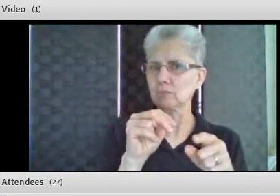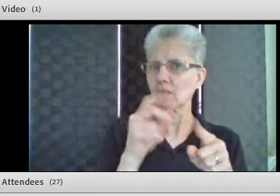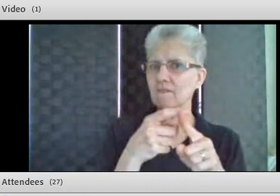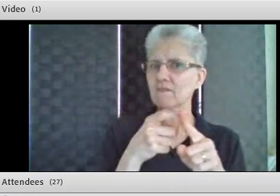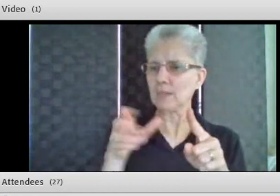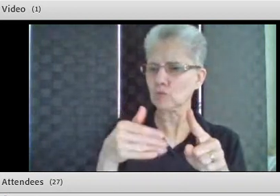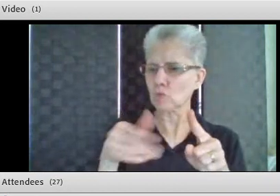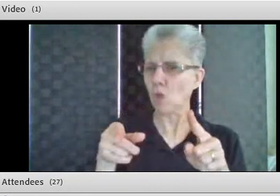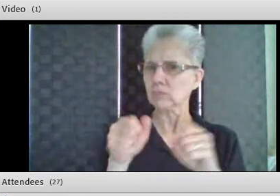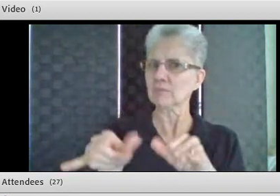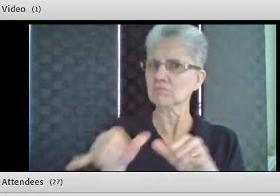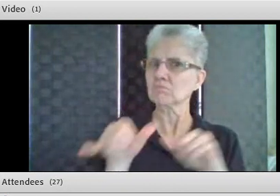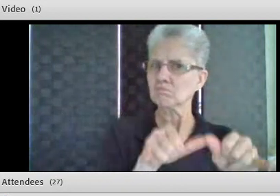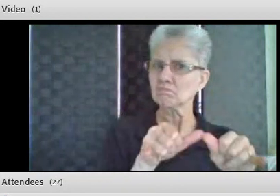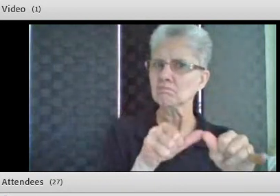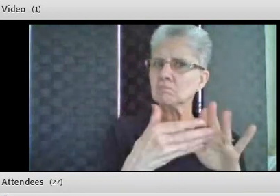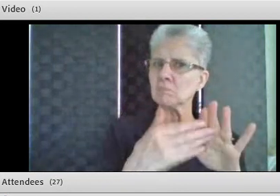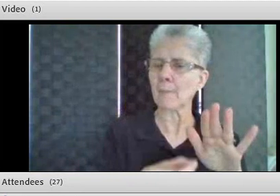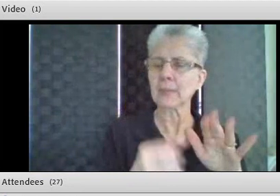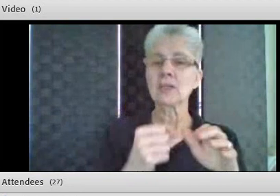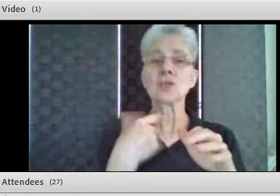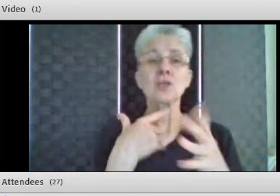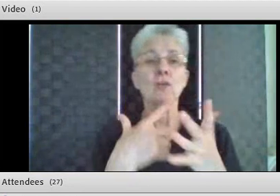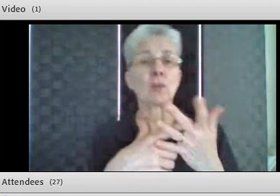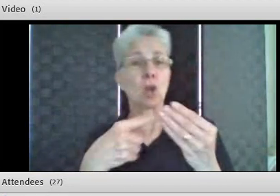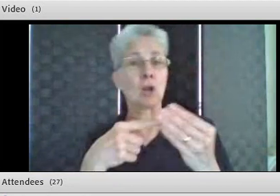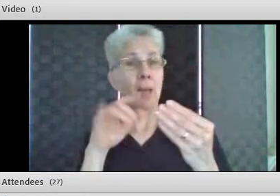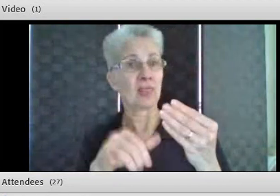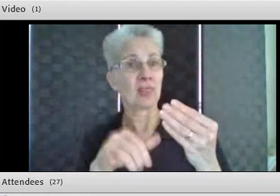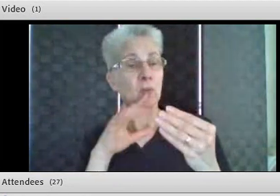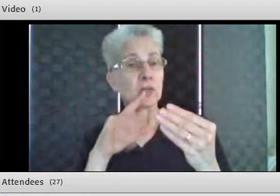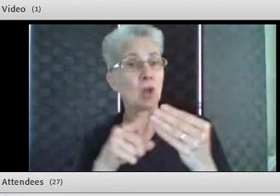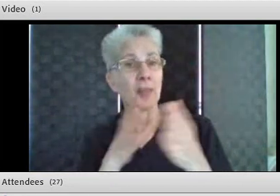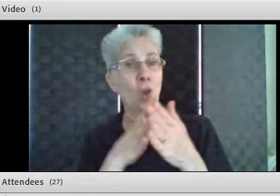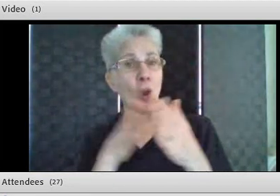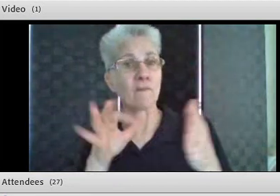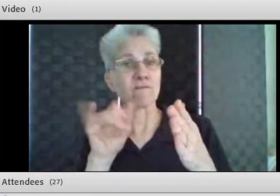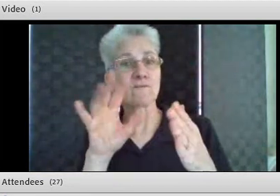and it's not that hard to create one by following the same pattern that they follow.